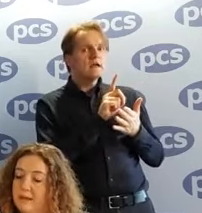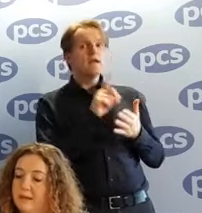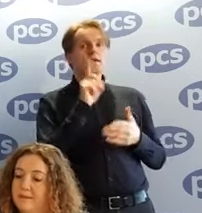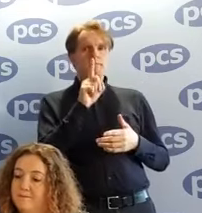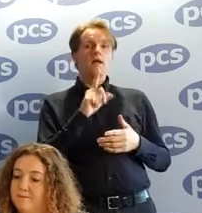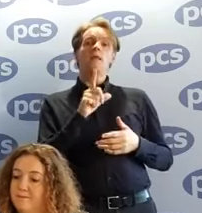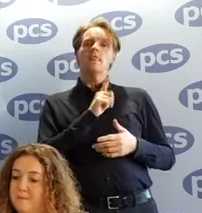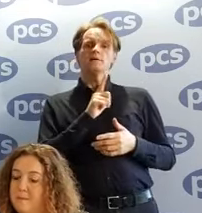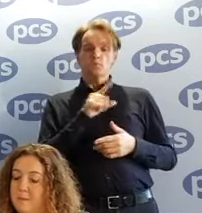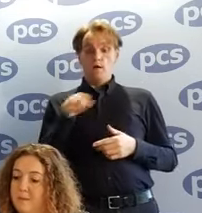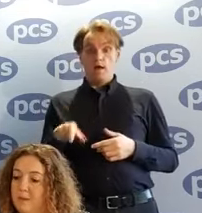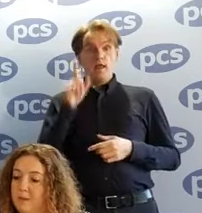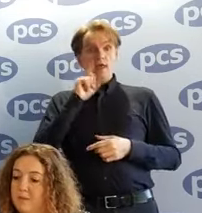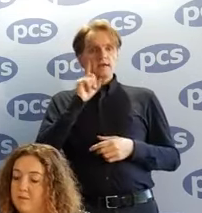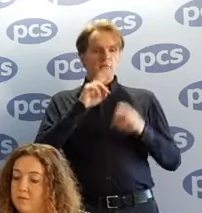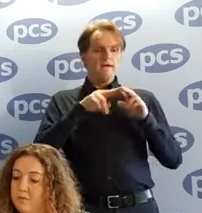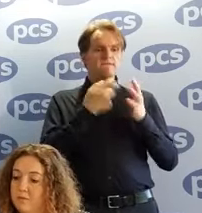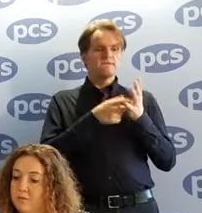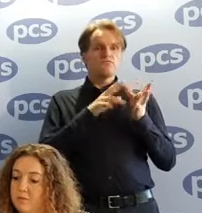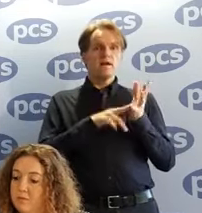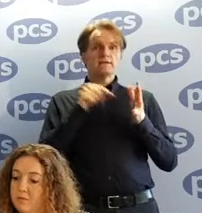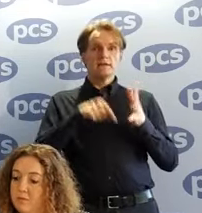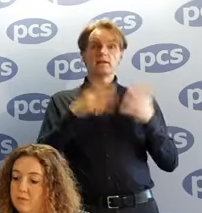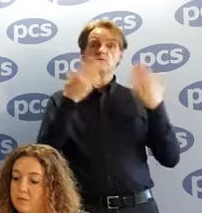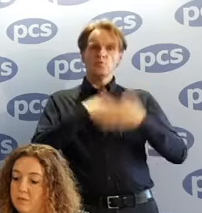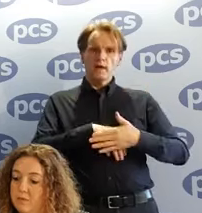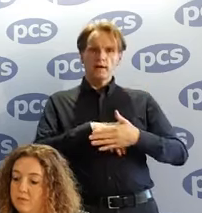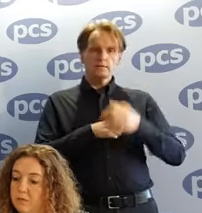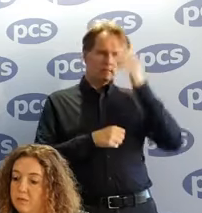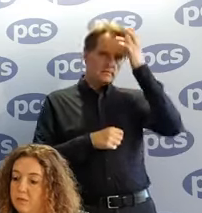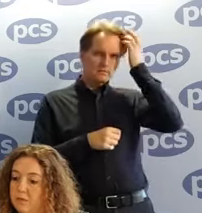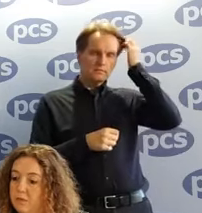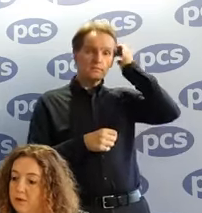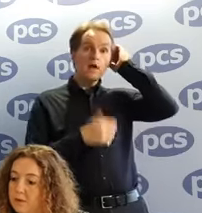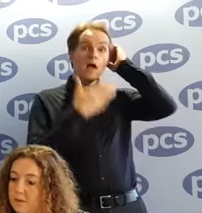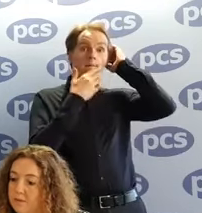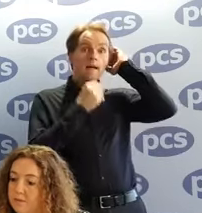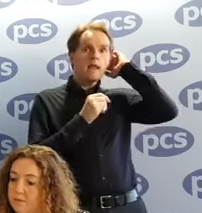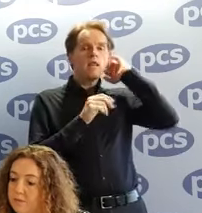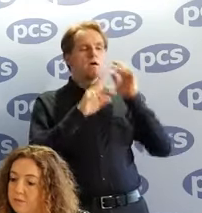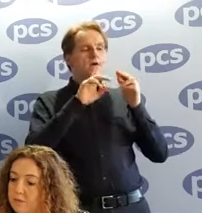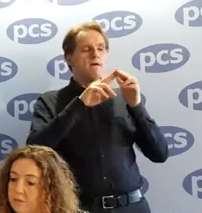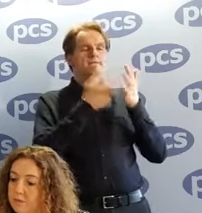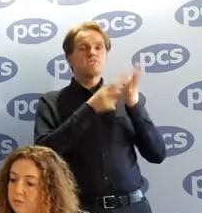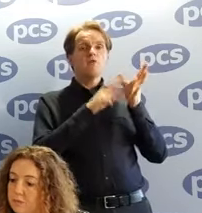tonight and we've had a question from Frank who works in DWP. Frank says I opted out